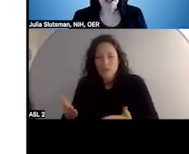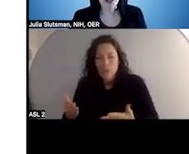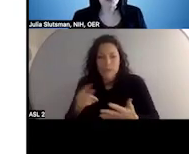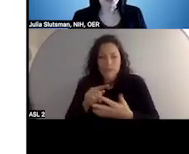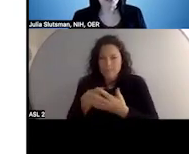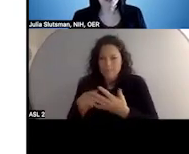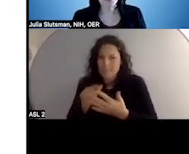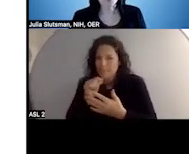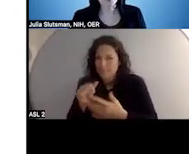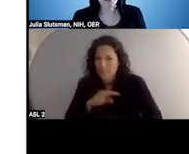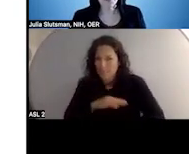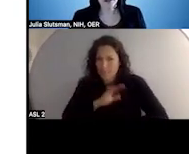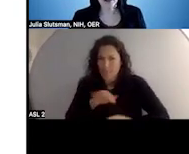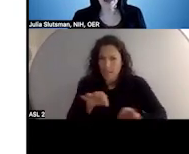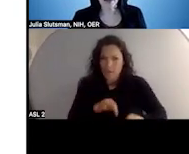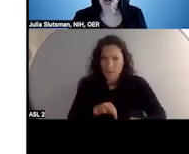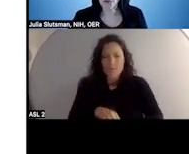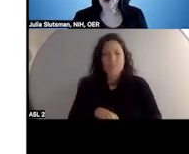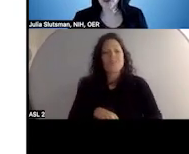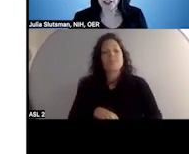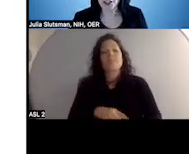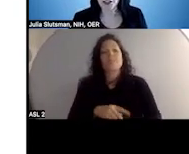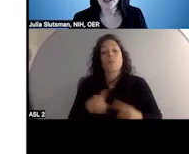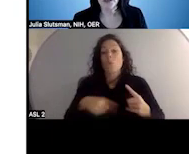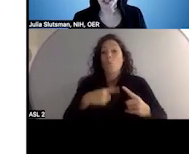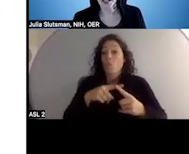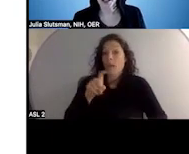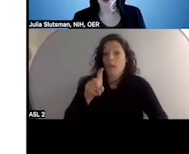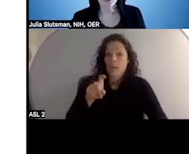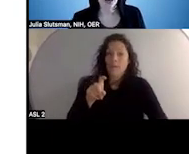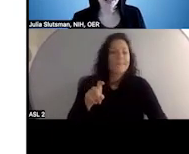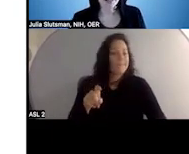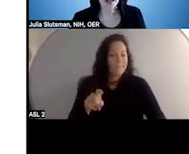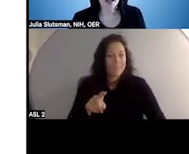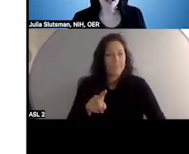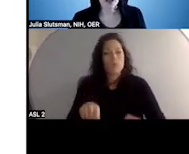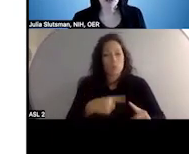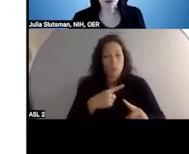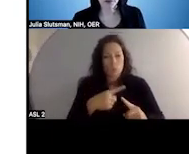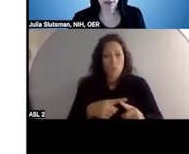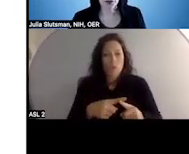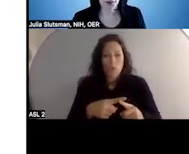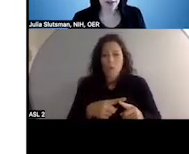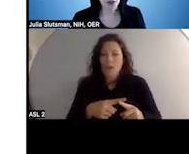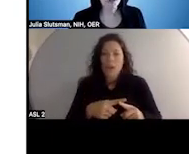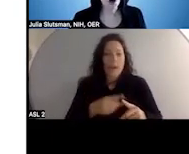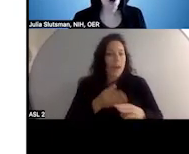data should be shared no later than at the time of publication for data that underlies a publication or manuscript